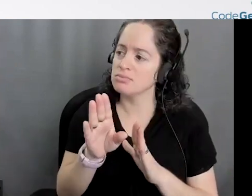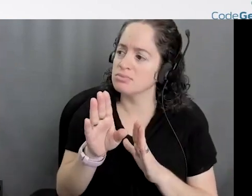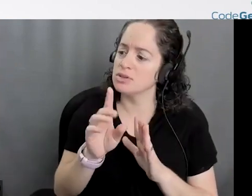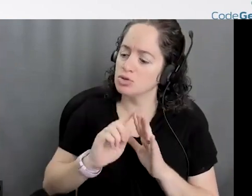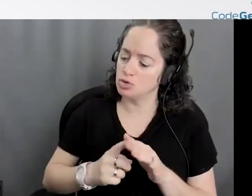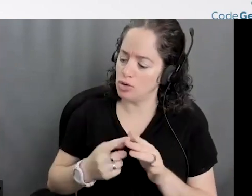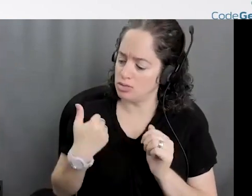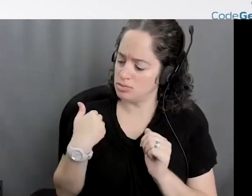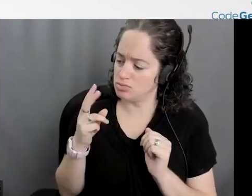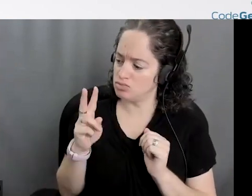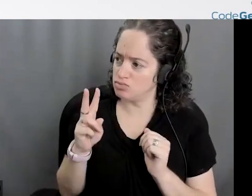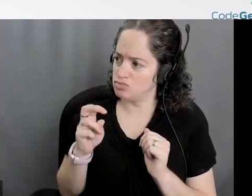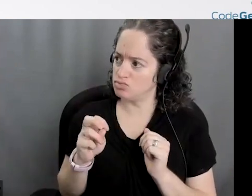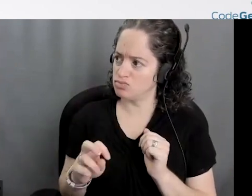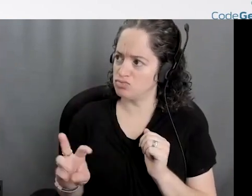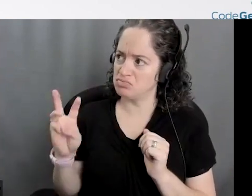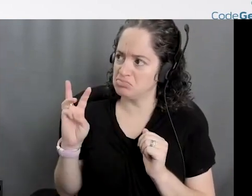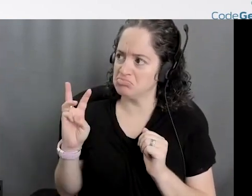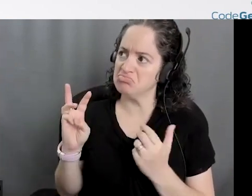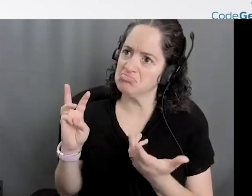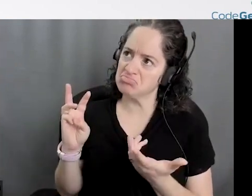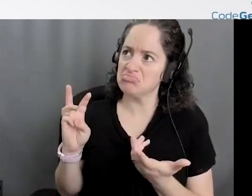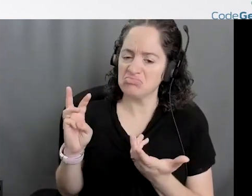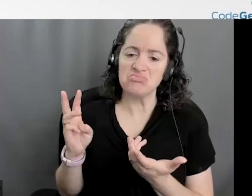I guess, almost 18 years,